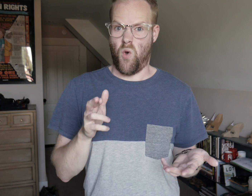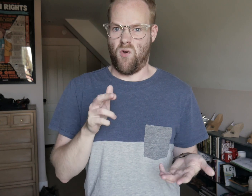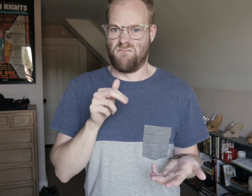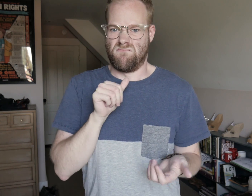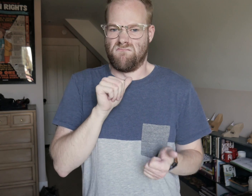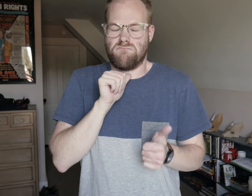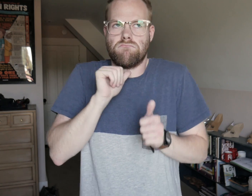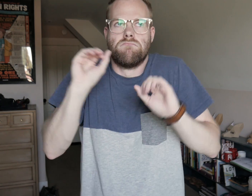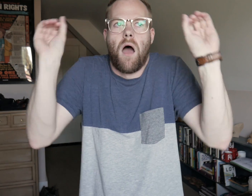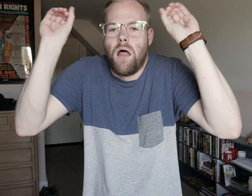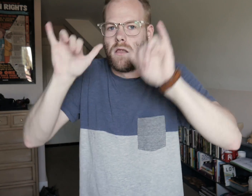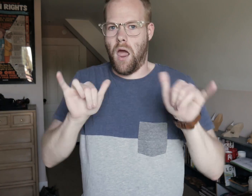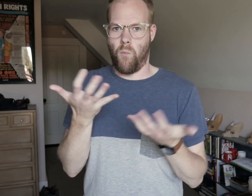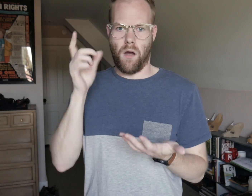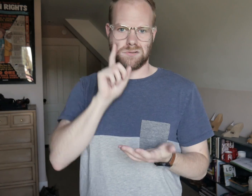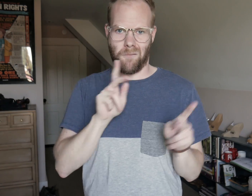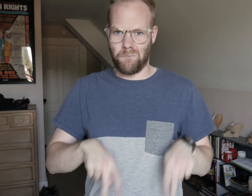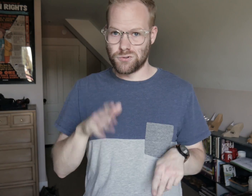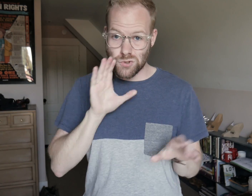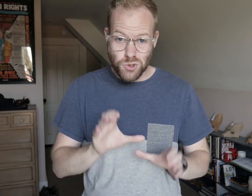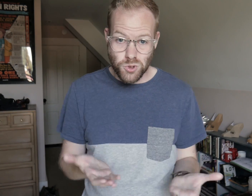or not at all what a deaf person would have done.